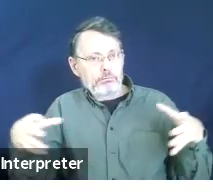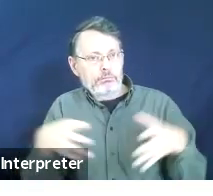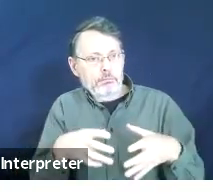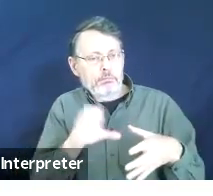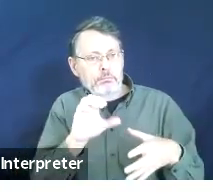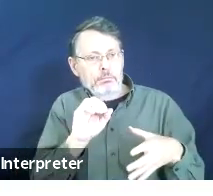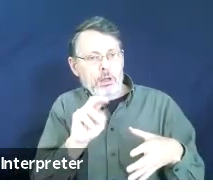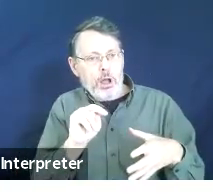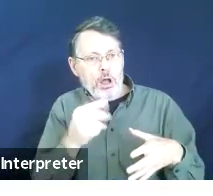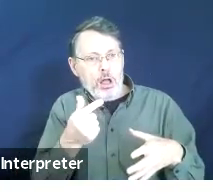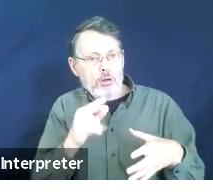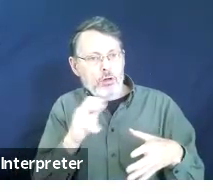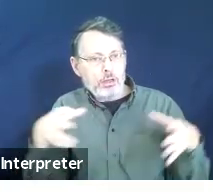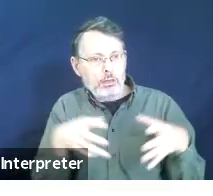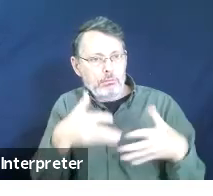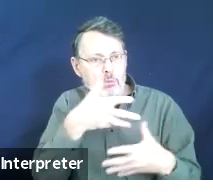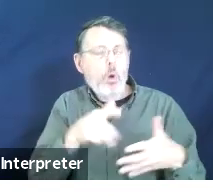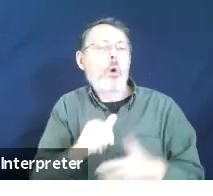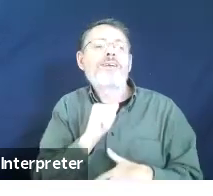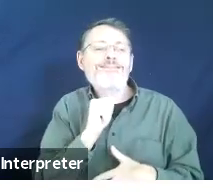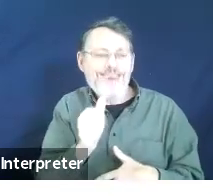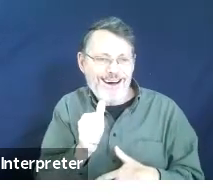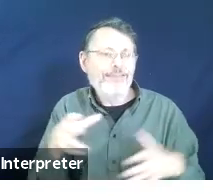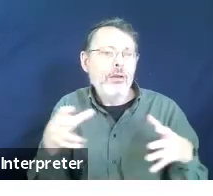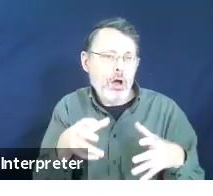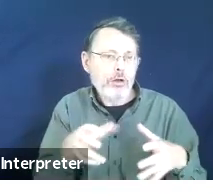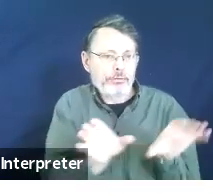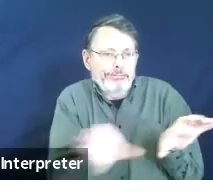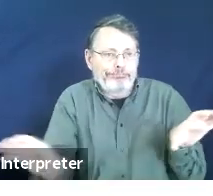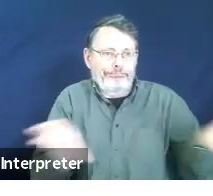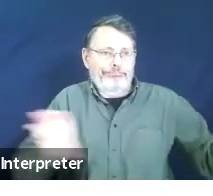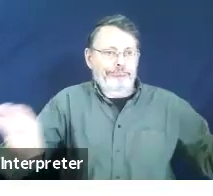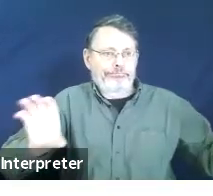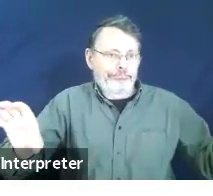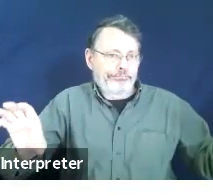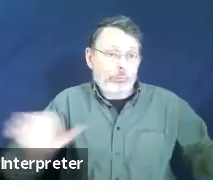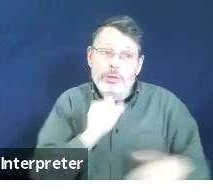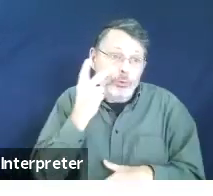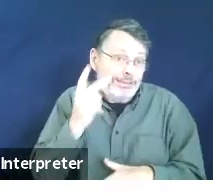sheltering and support through that, which is not something that we see in every typical